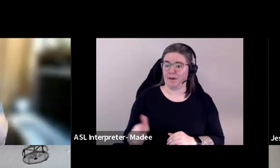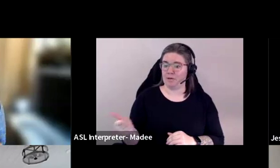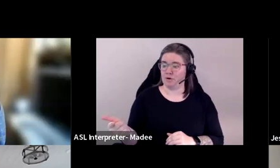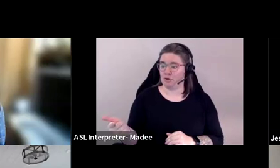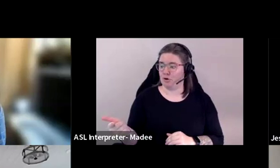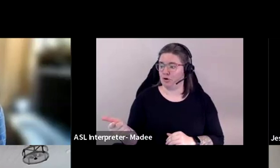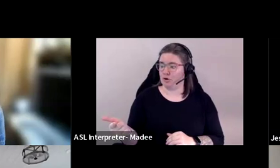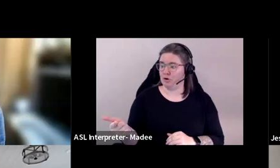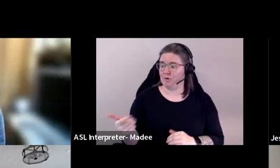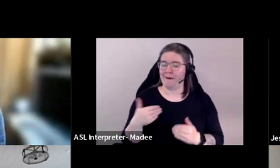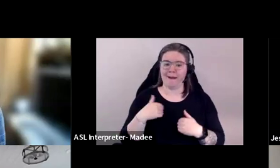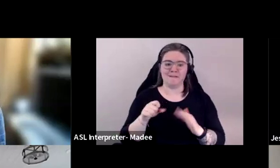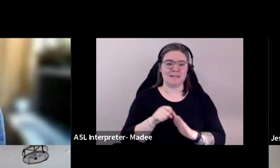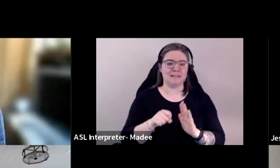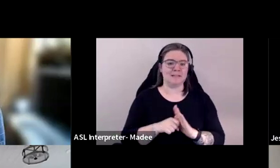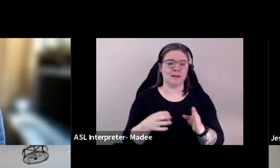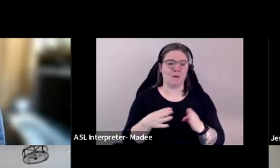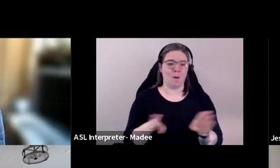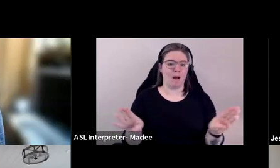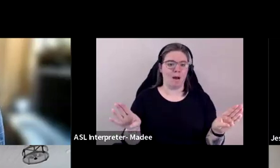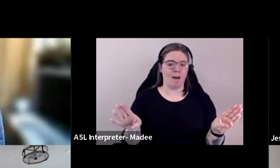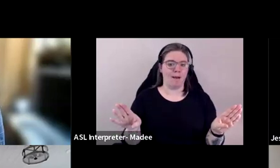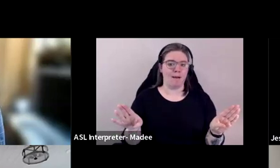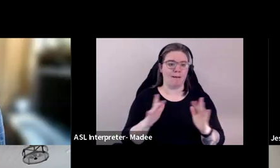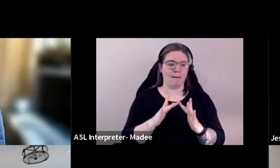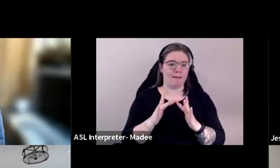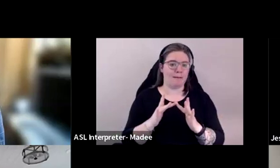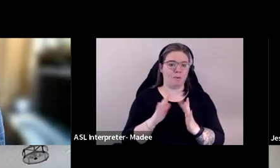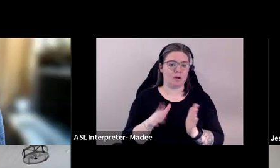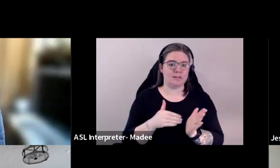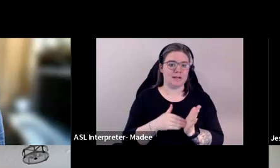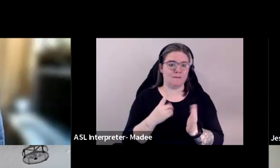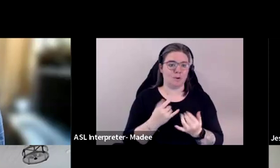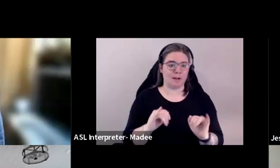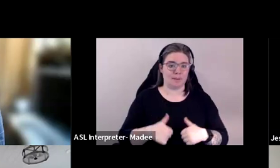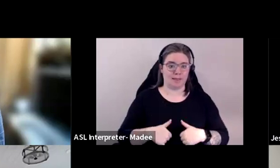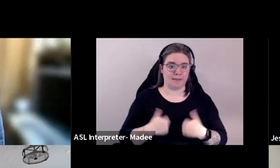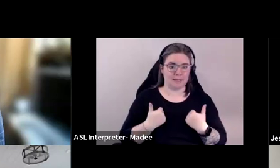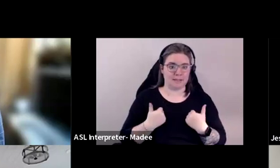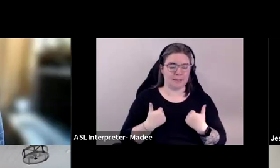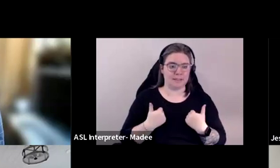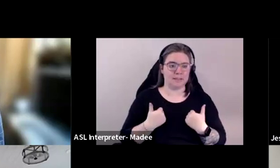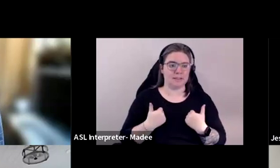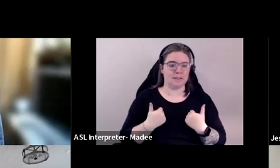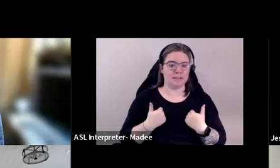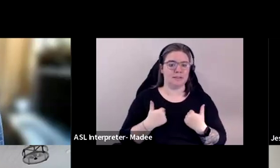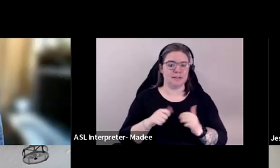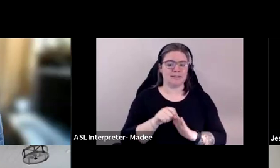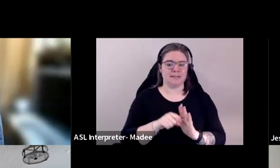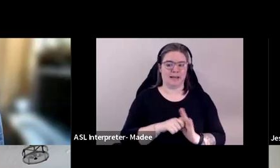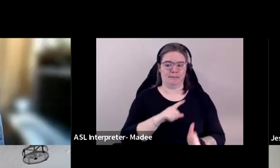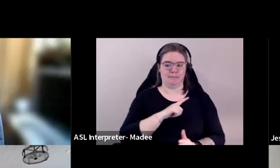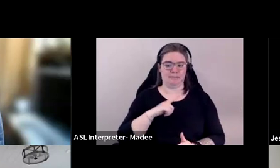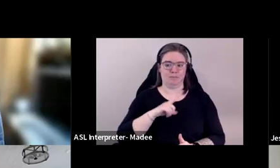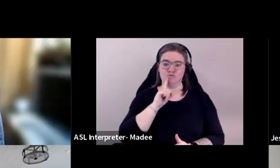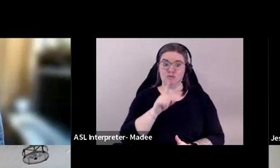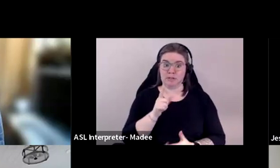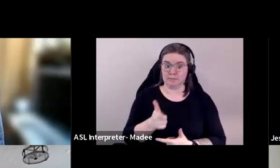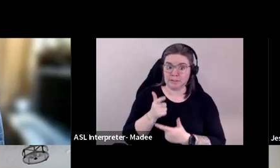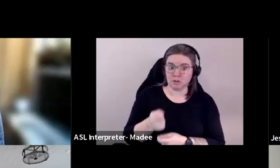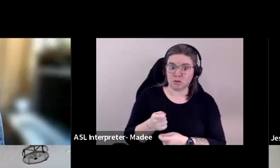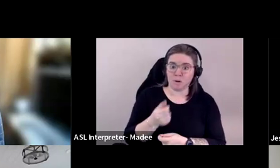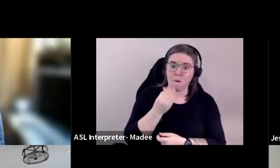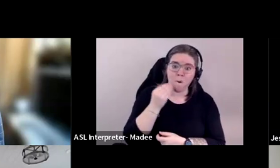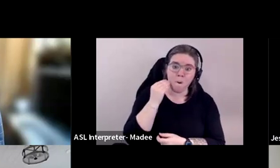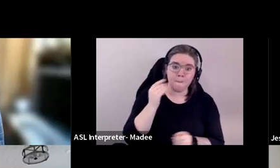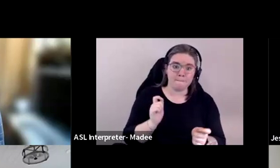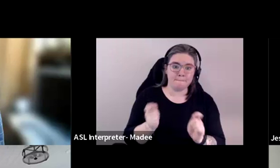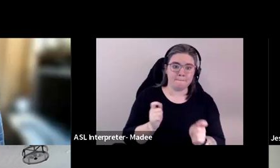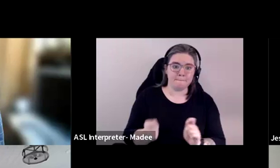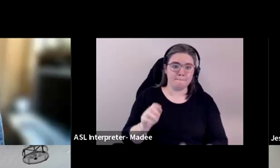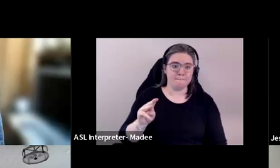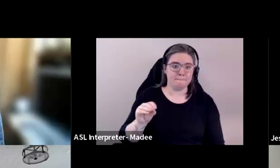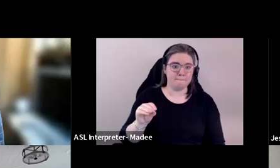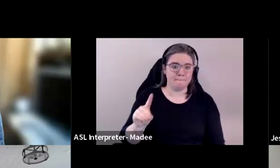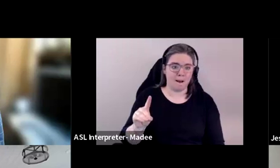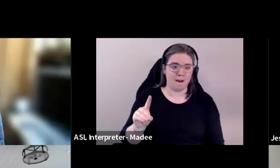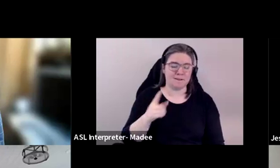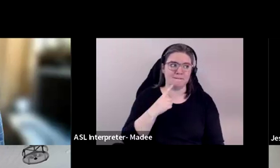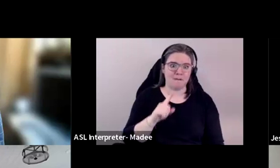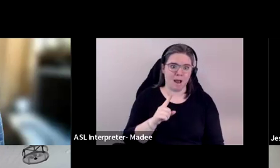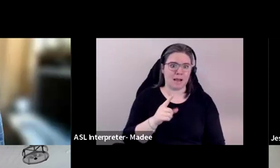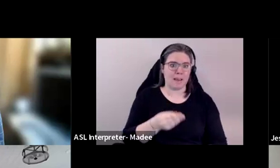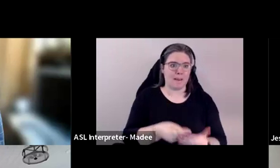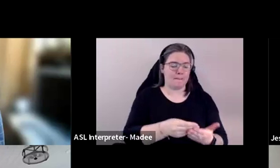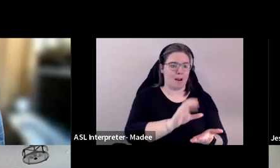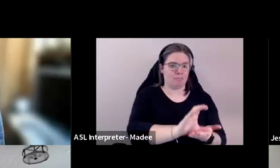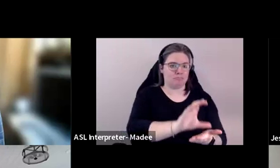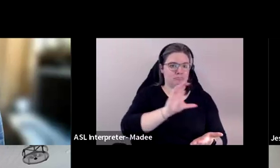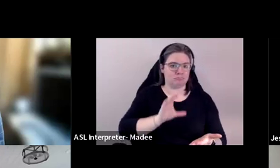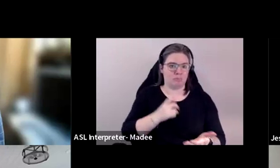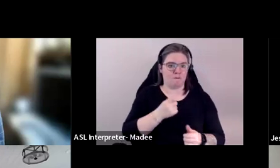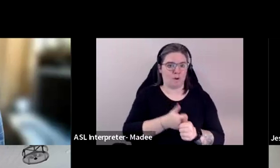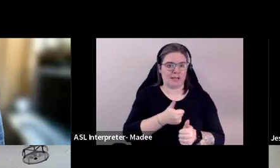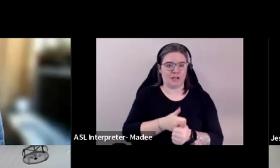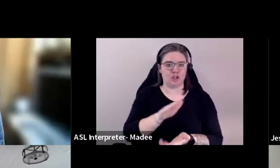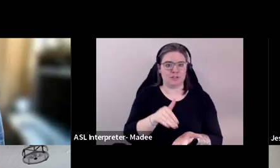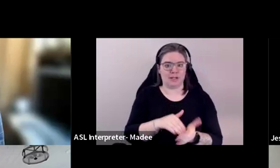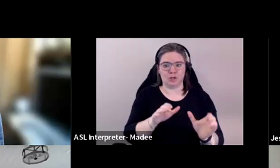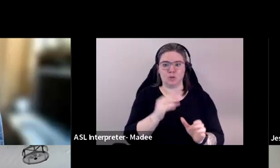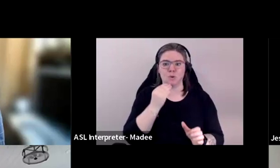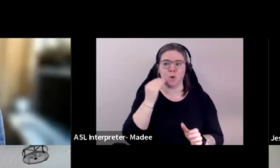Meri Helbig: we have a statewide network of centers for independent living, and we had a state legislator that was super interested in home Mods, and we finally got some money statewide for each center to have to do home Mods in their service area. So that's